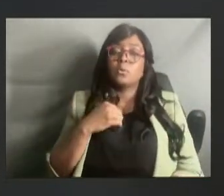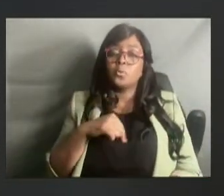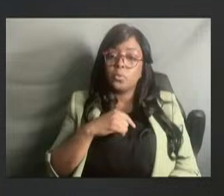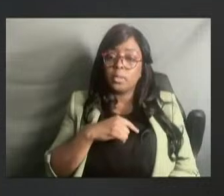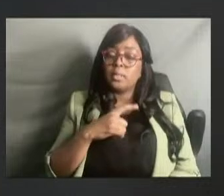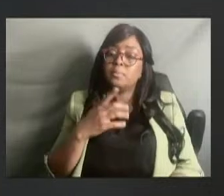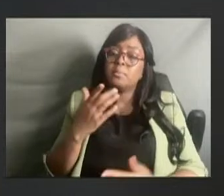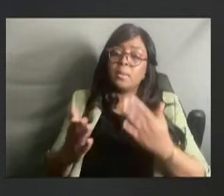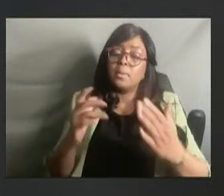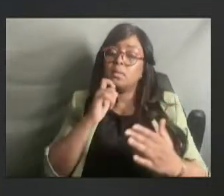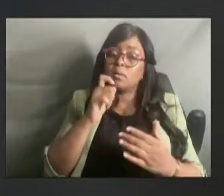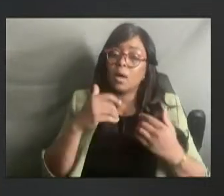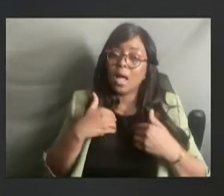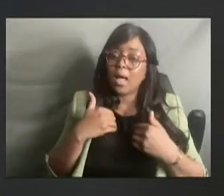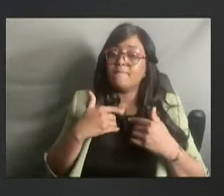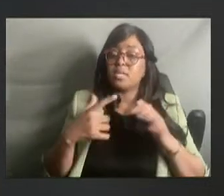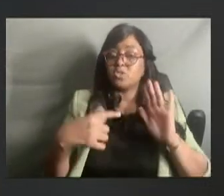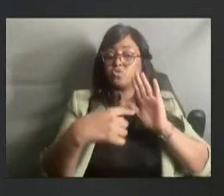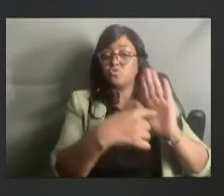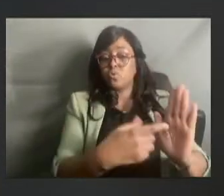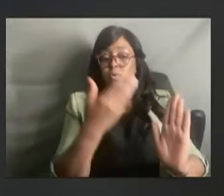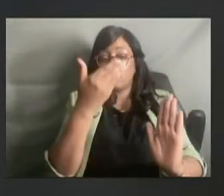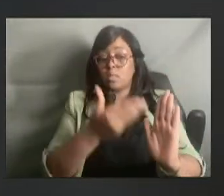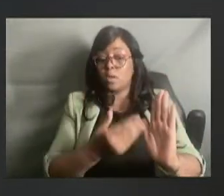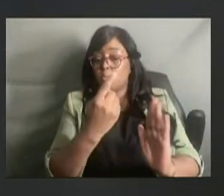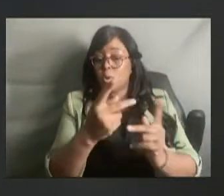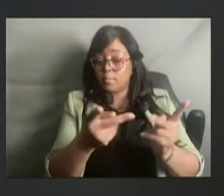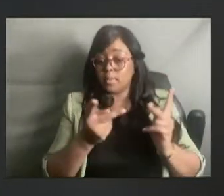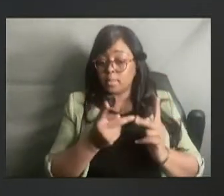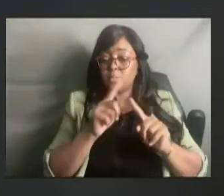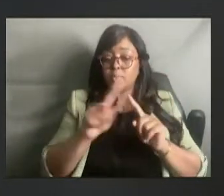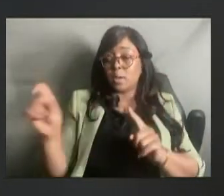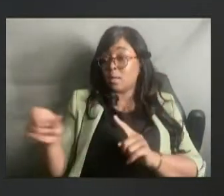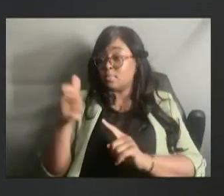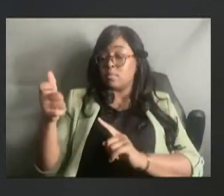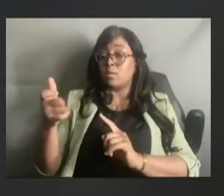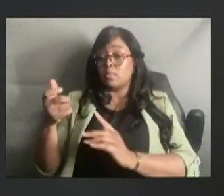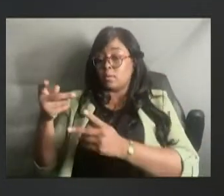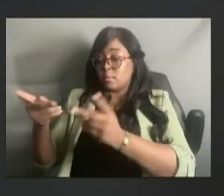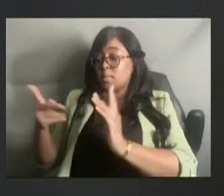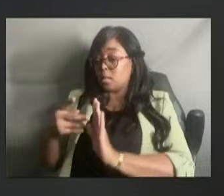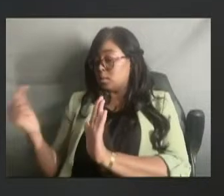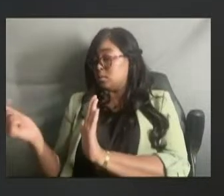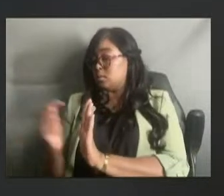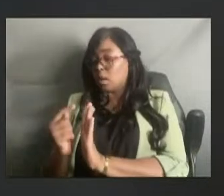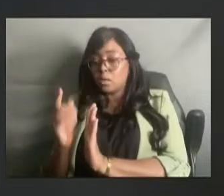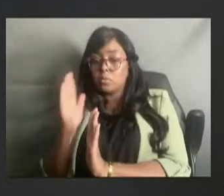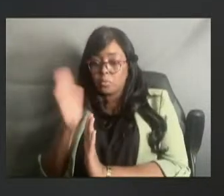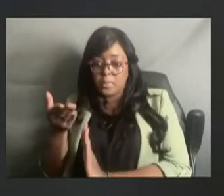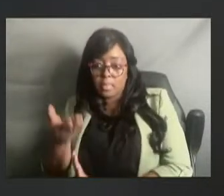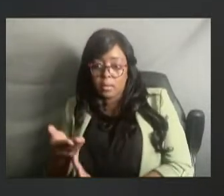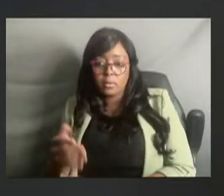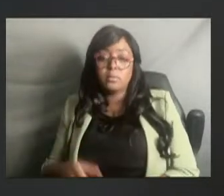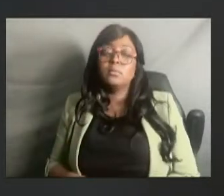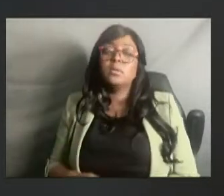losing anybody on the team. So we may not have it reflected in